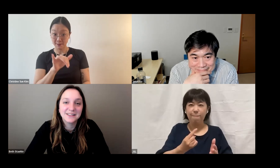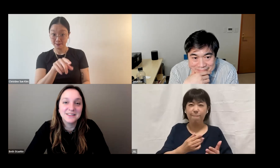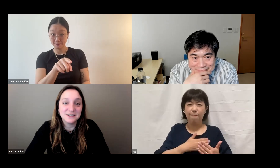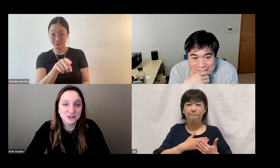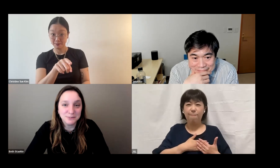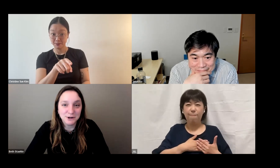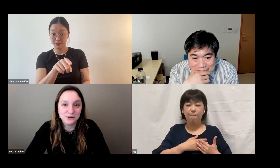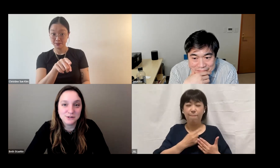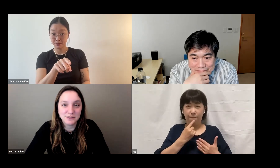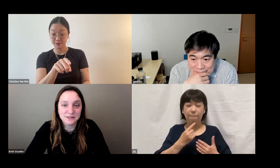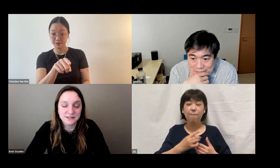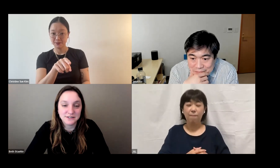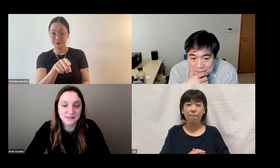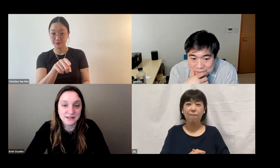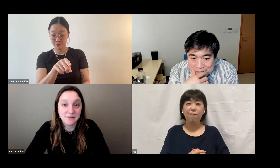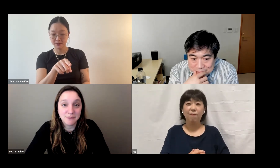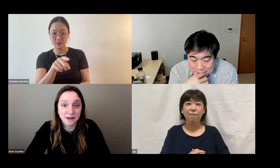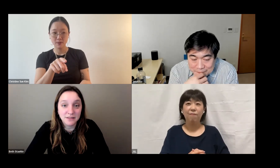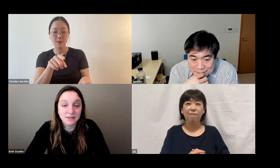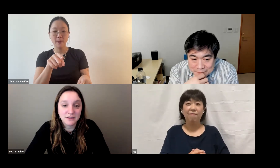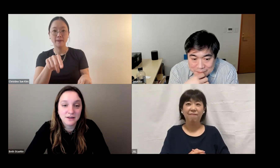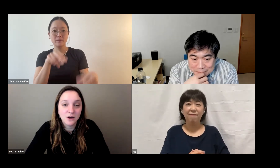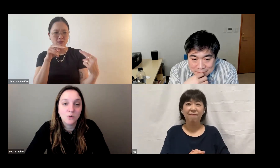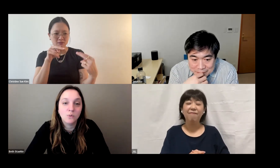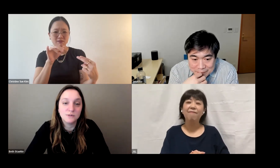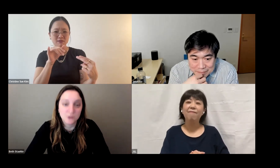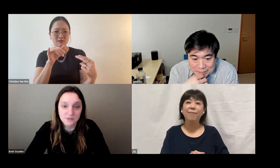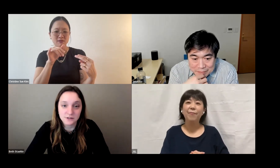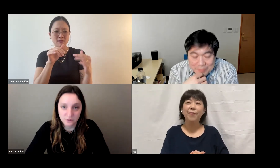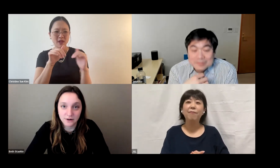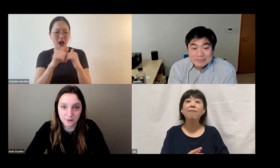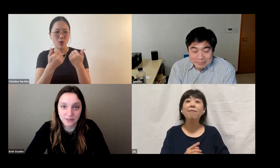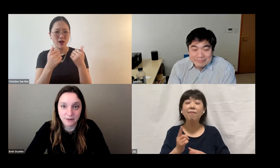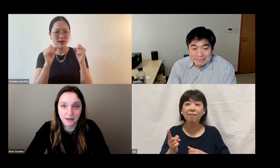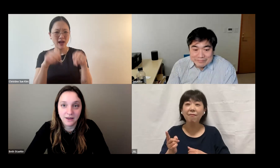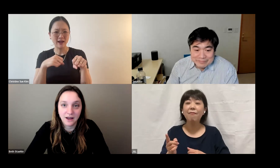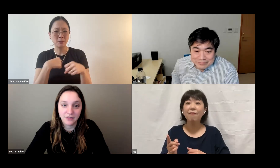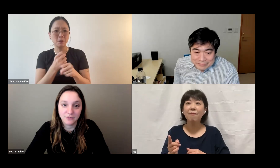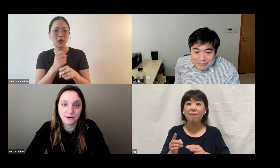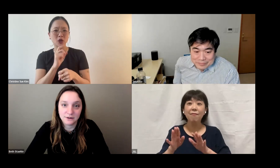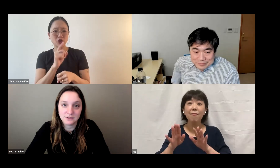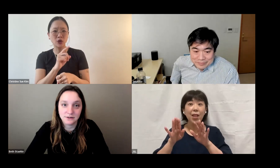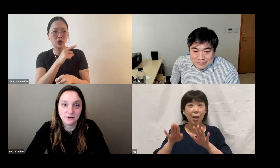the interpreter who's with us here today. Beth was also there with me at the rehearsal,